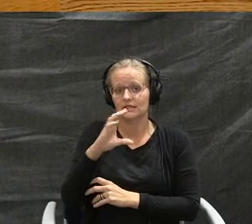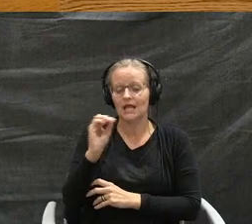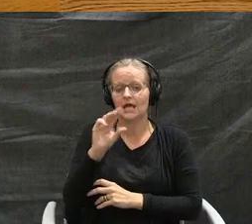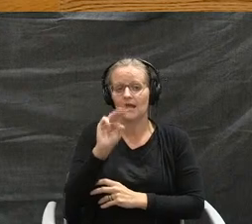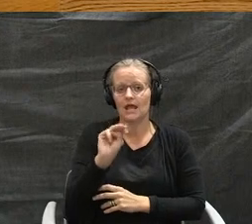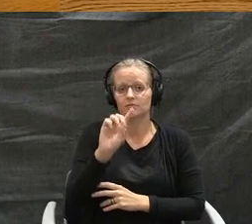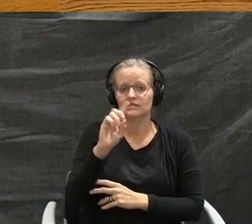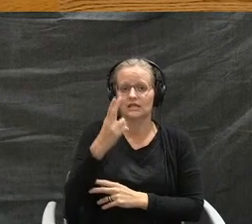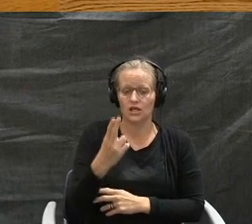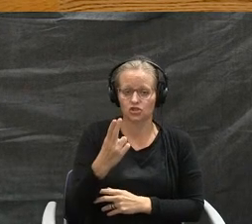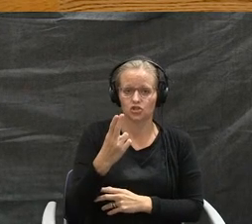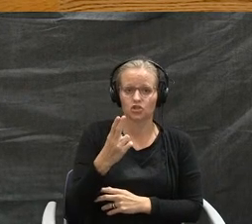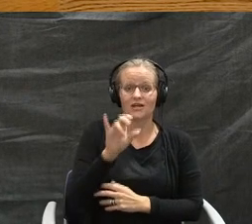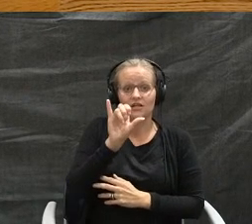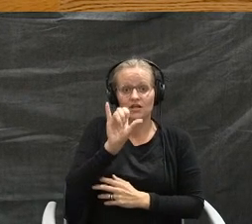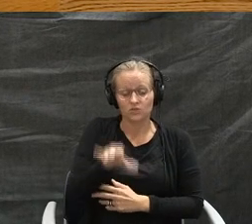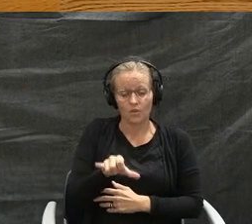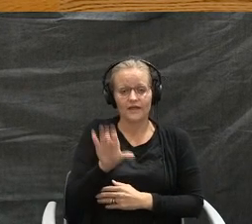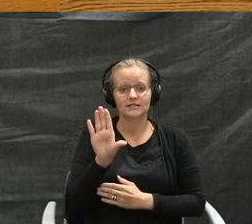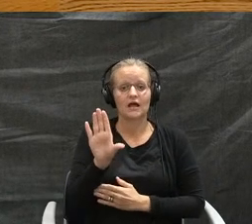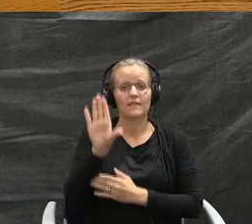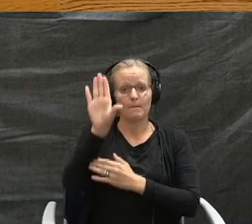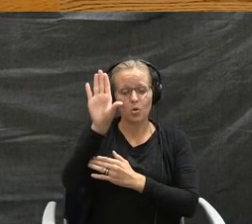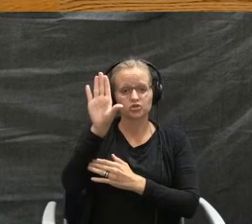motion on the table. do I have?